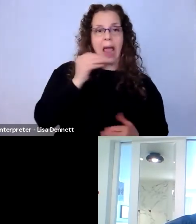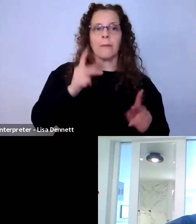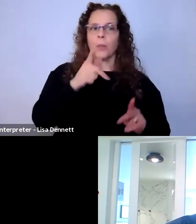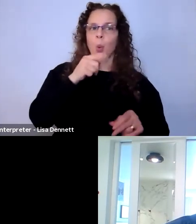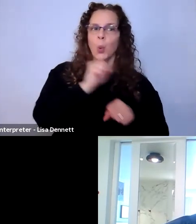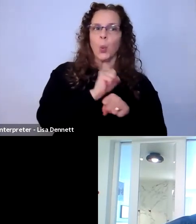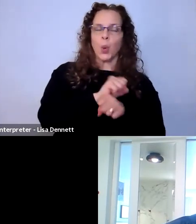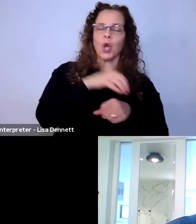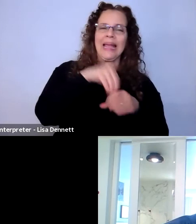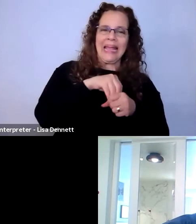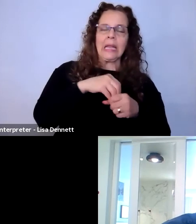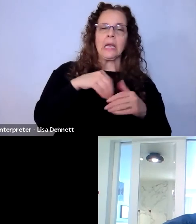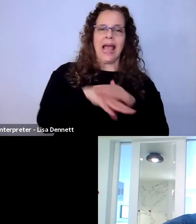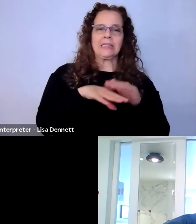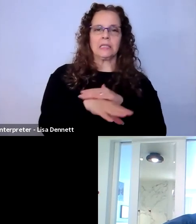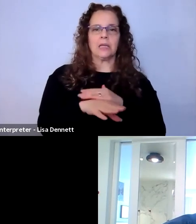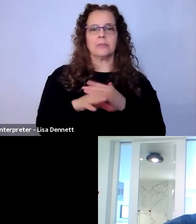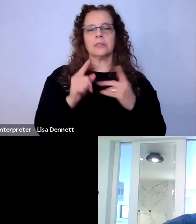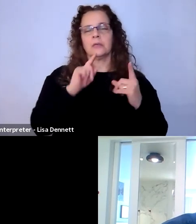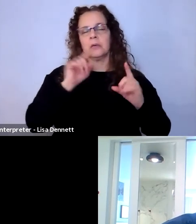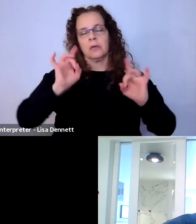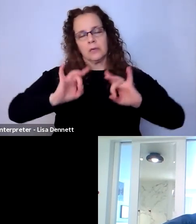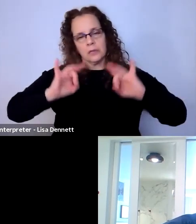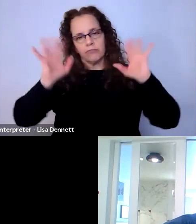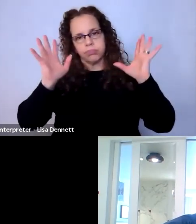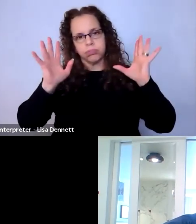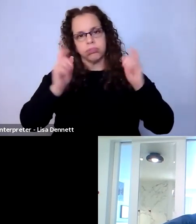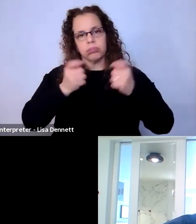how painful, it can be to retrofit accessibility, after the fact.